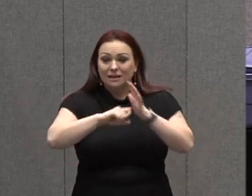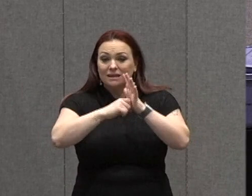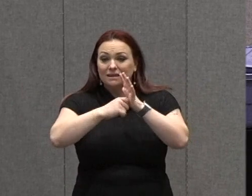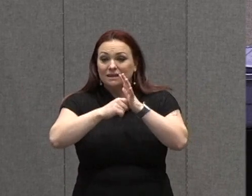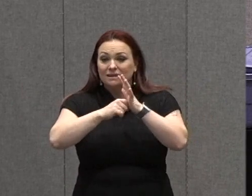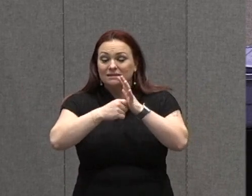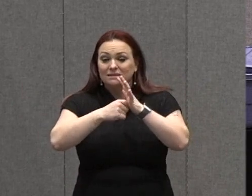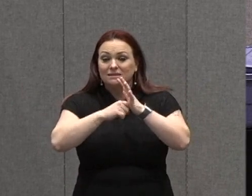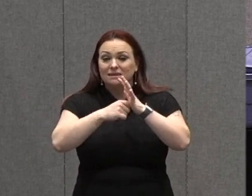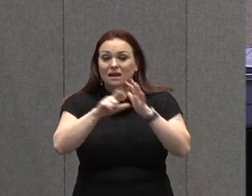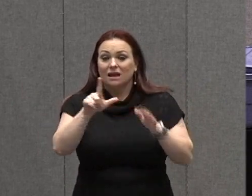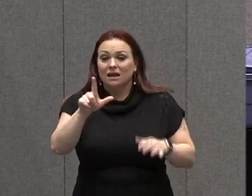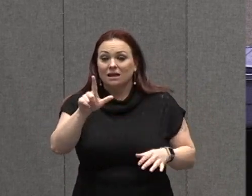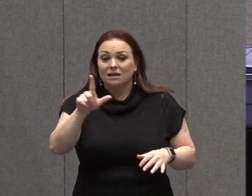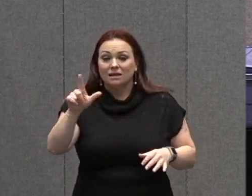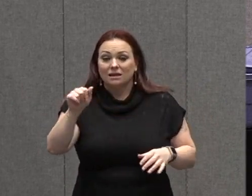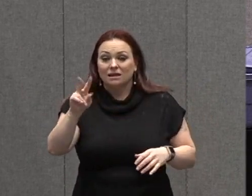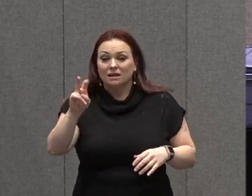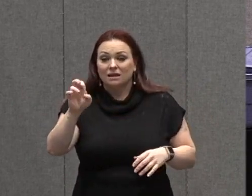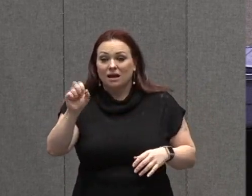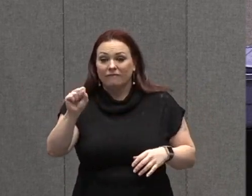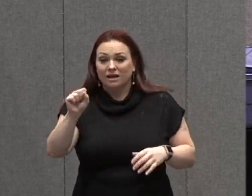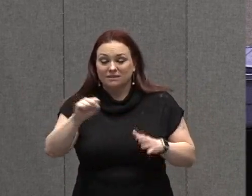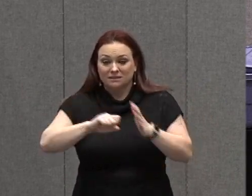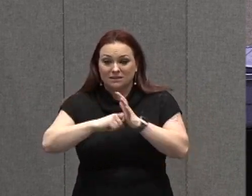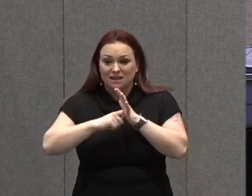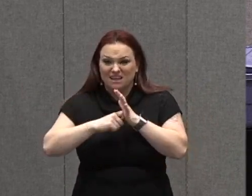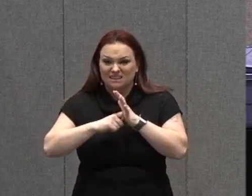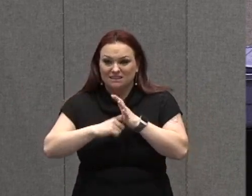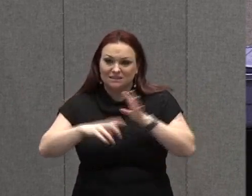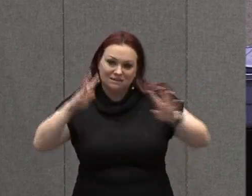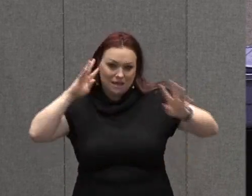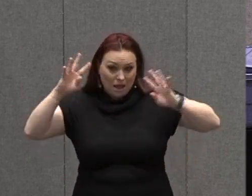Llaves. - Llaves. And they make a nice jingly sound.